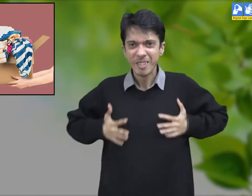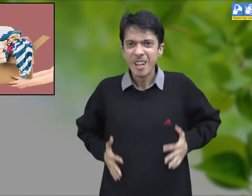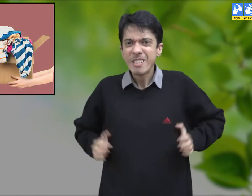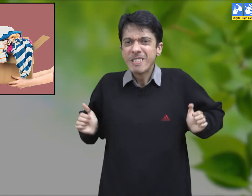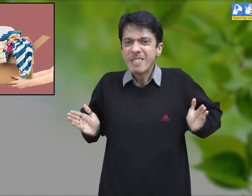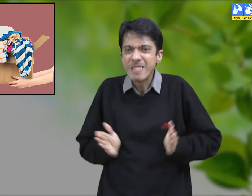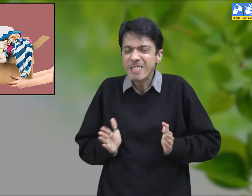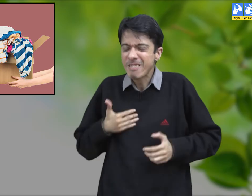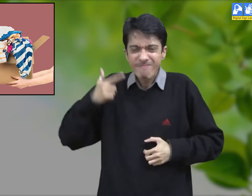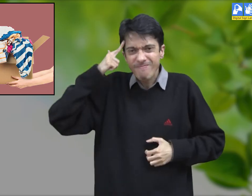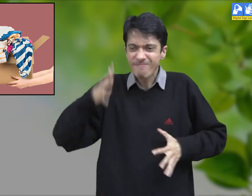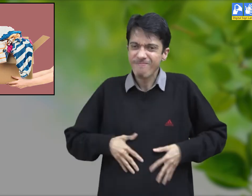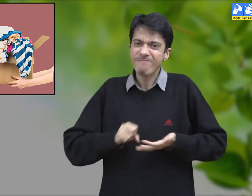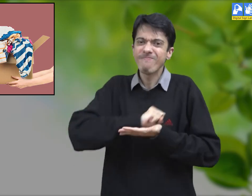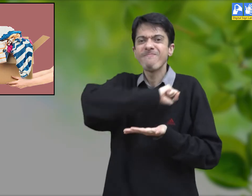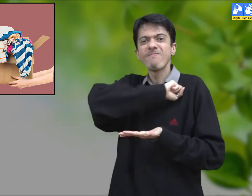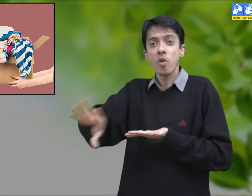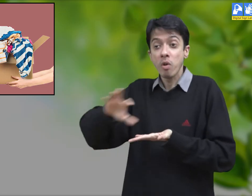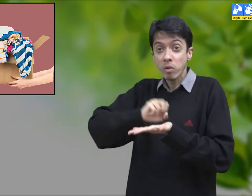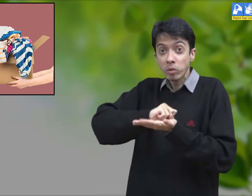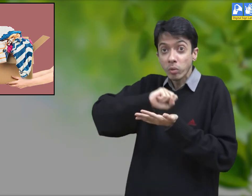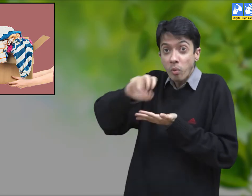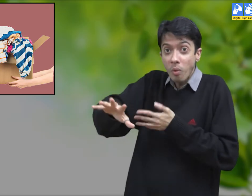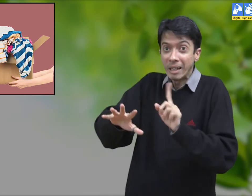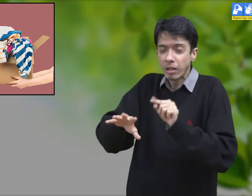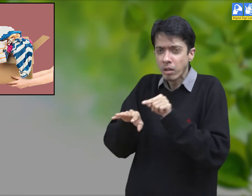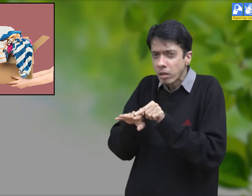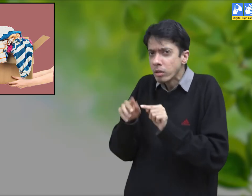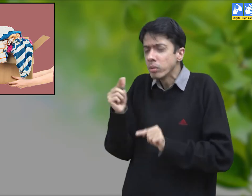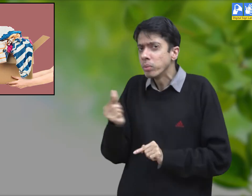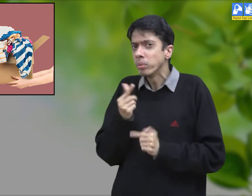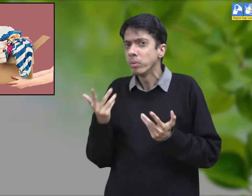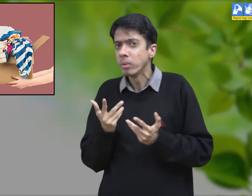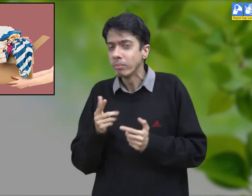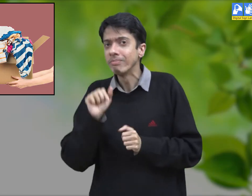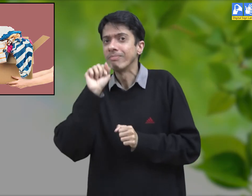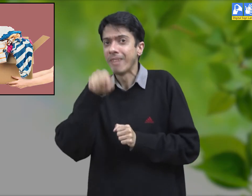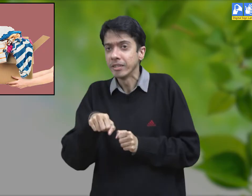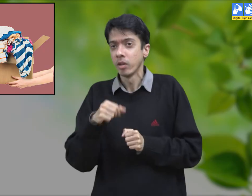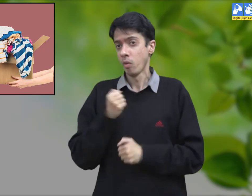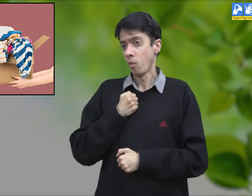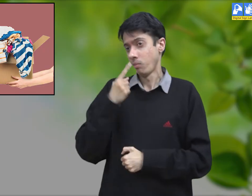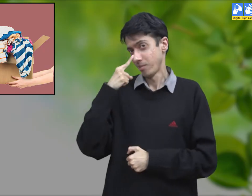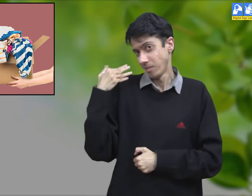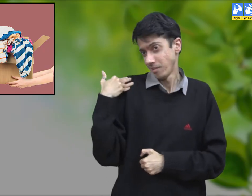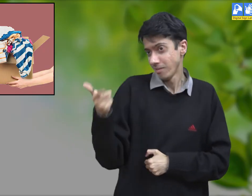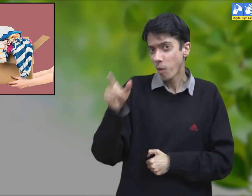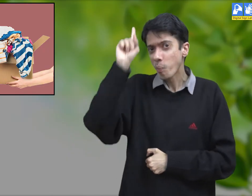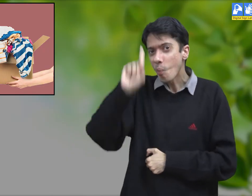But when we gain weight, they get tight. In that case, instead of throwing that it can be reused.